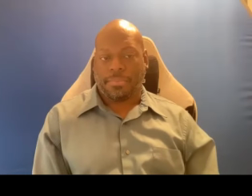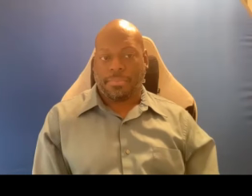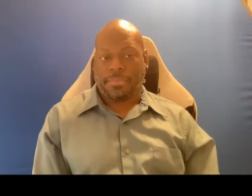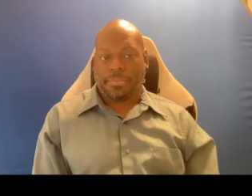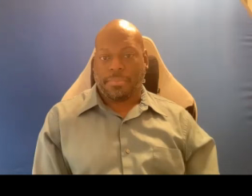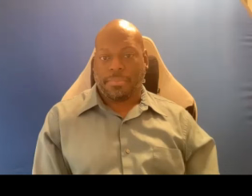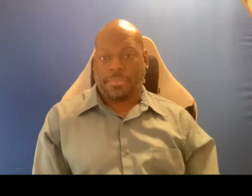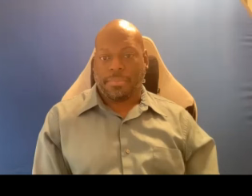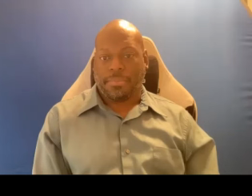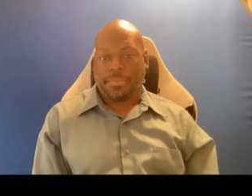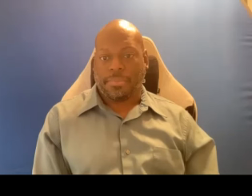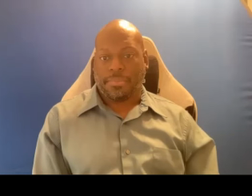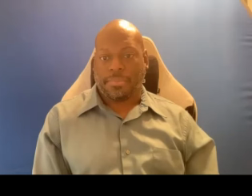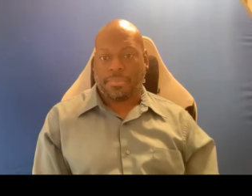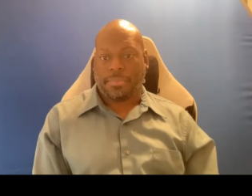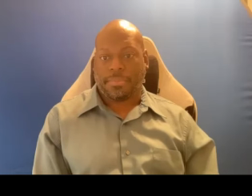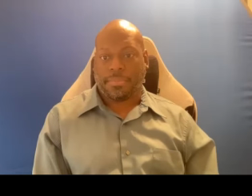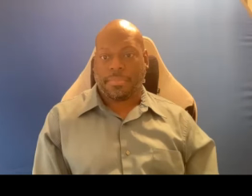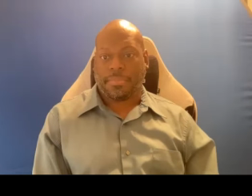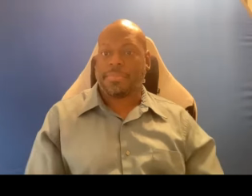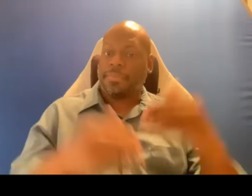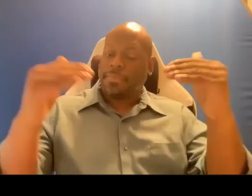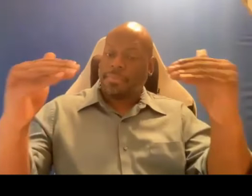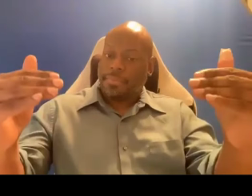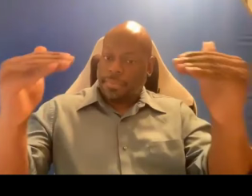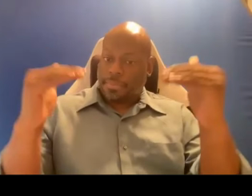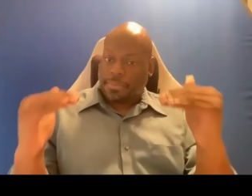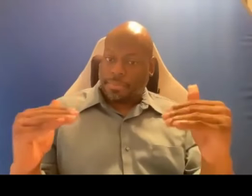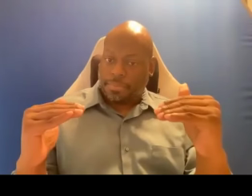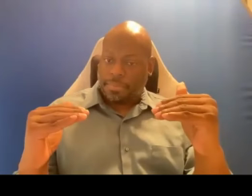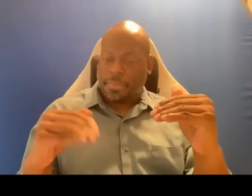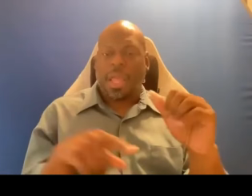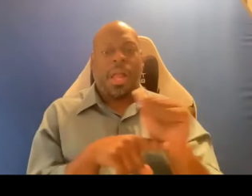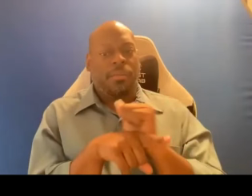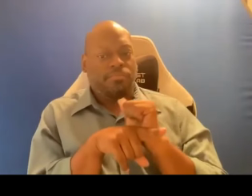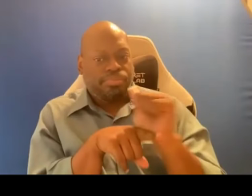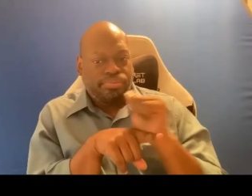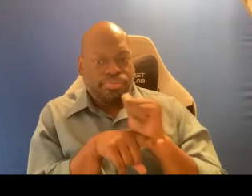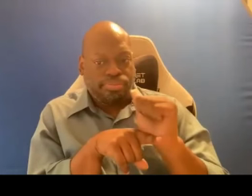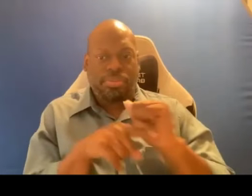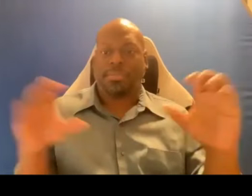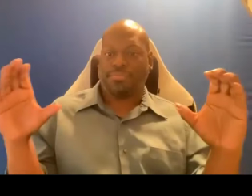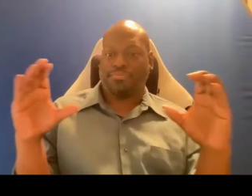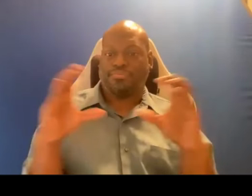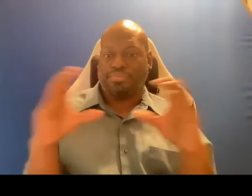The next row covers training and certifications. Training requirements vary for each of these